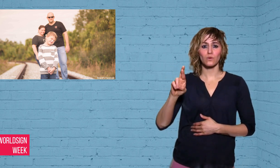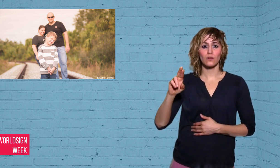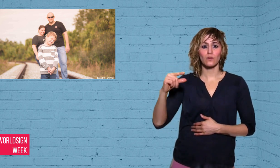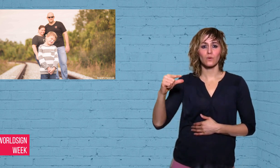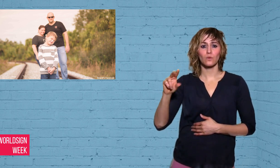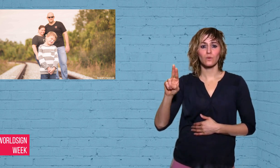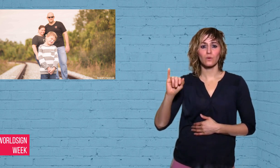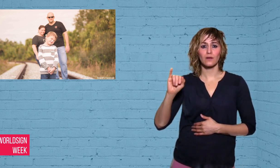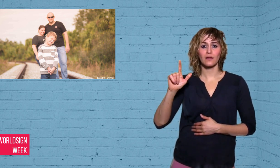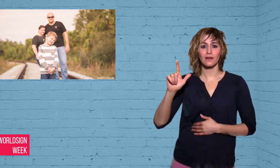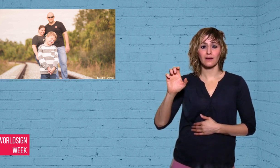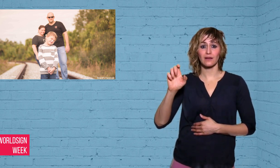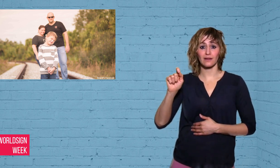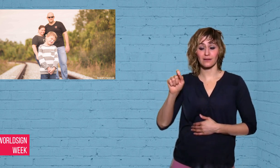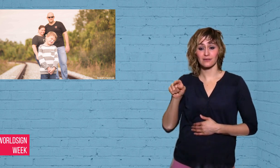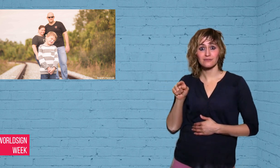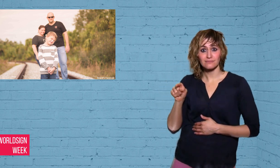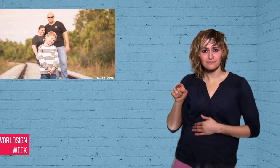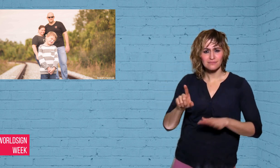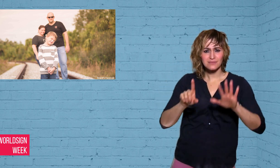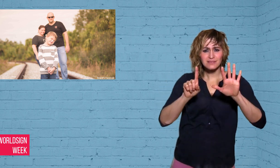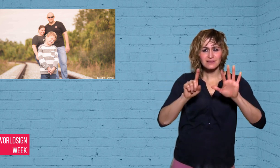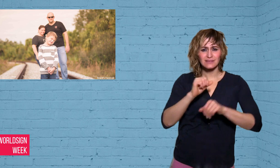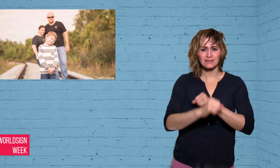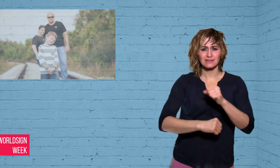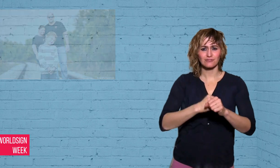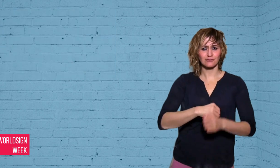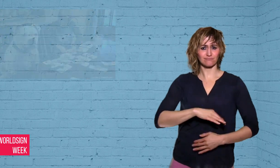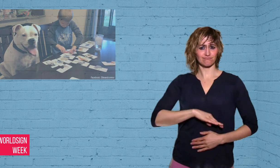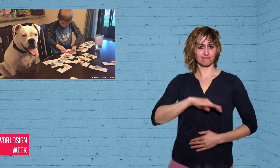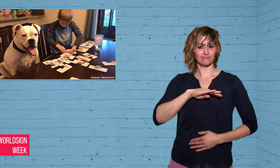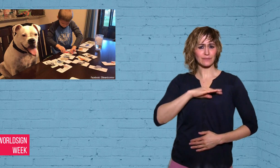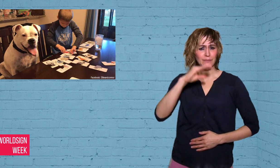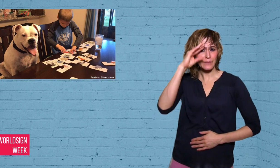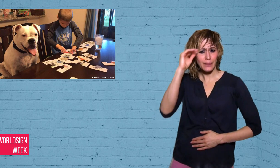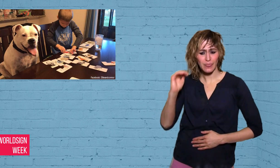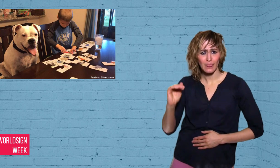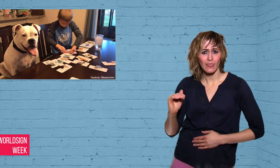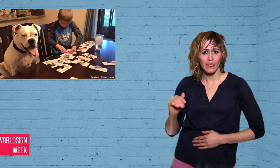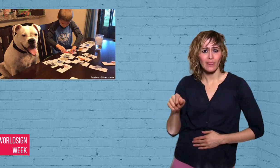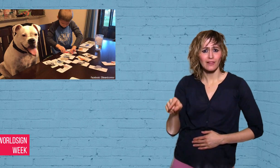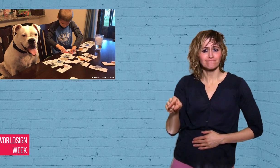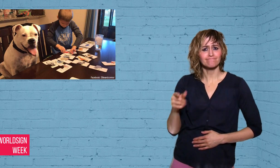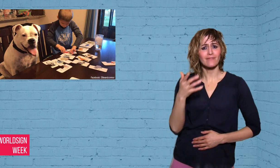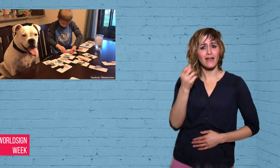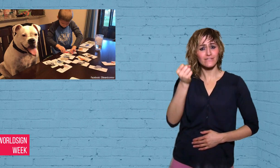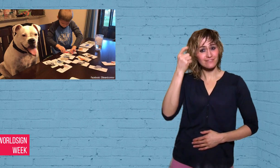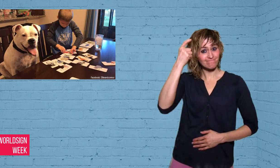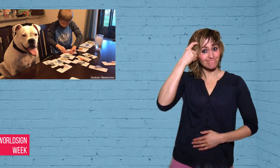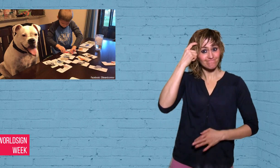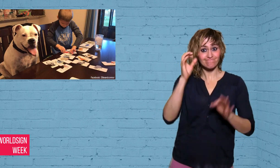to his brain and nervous system in addition